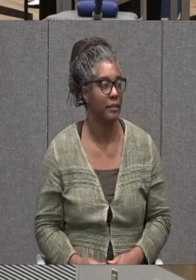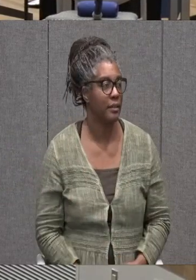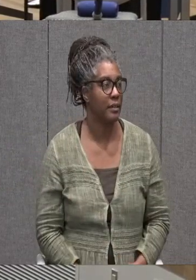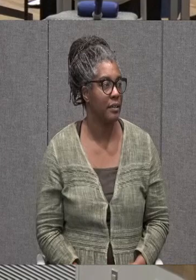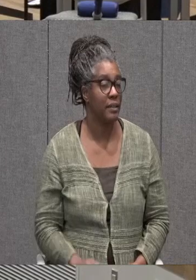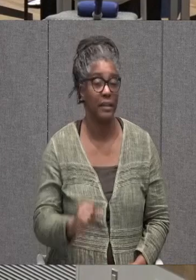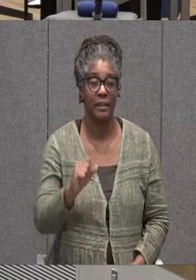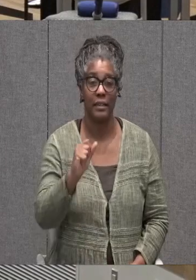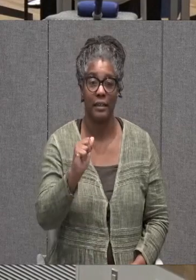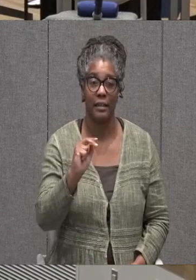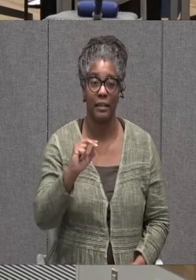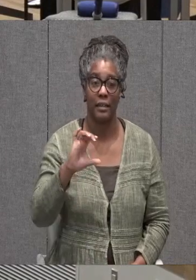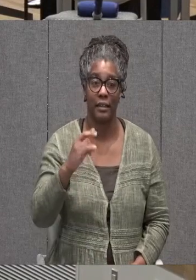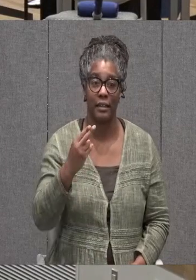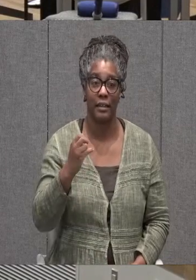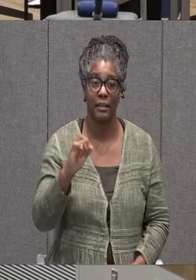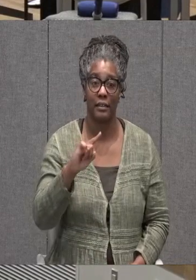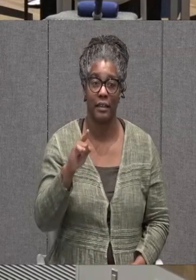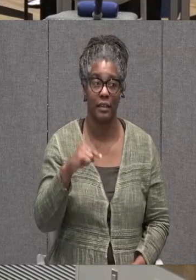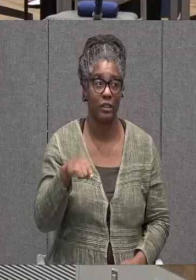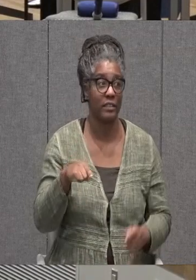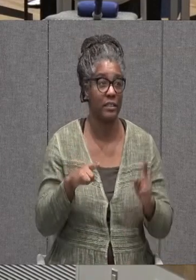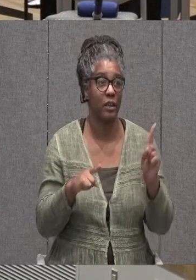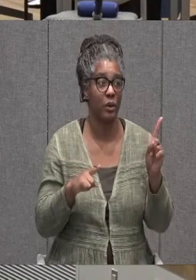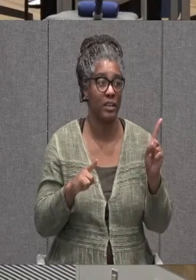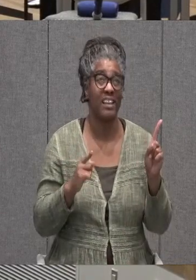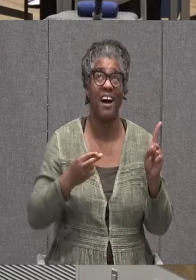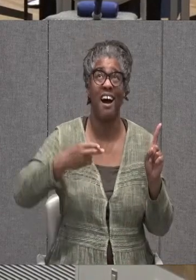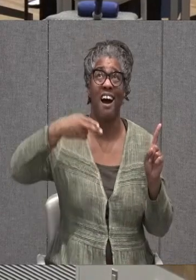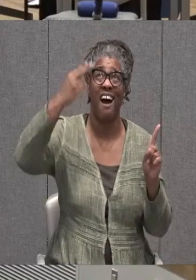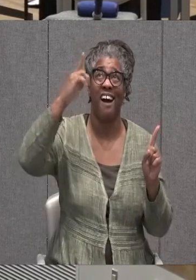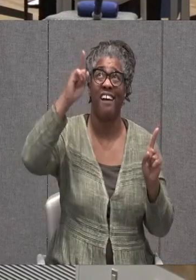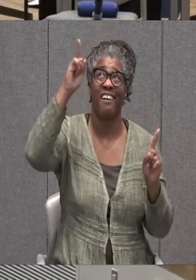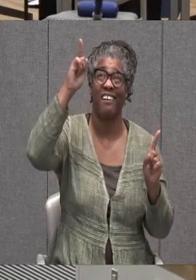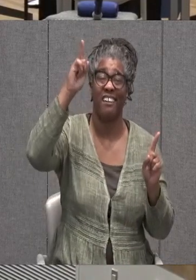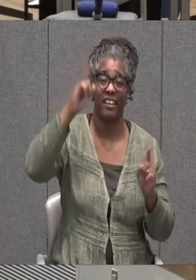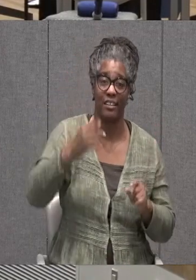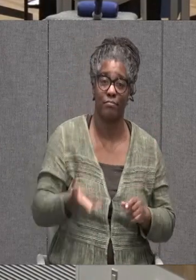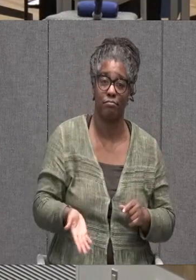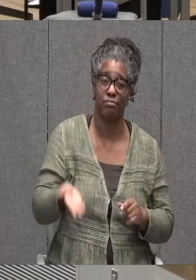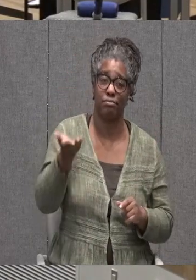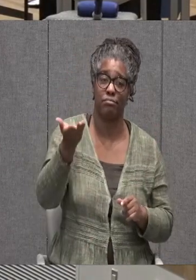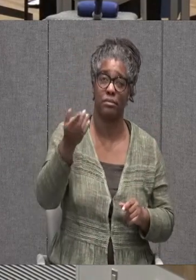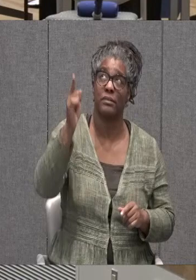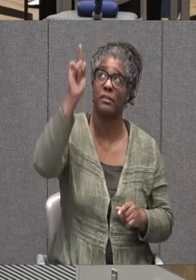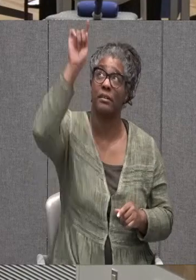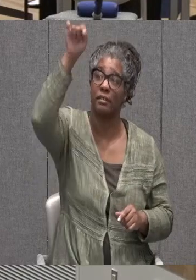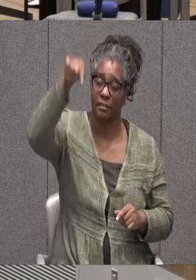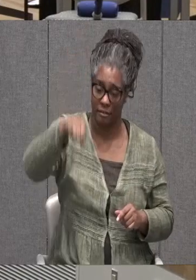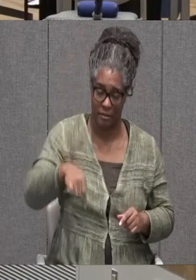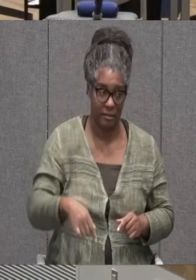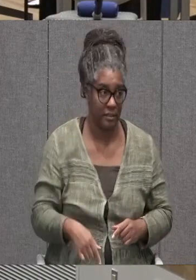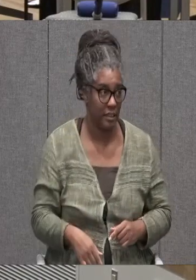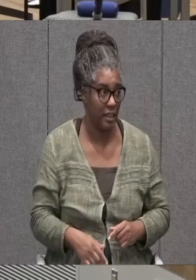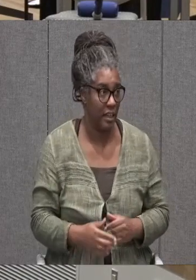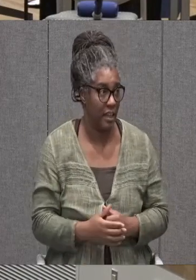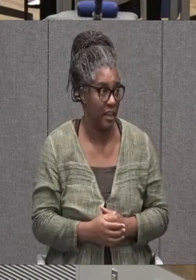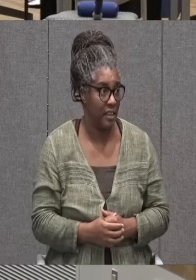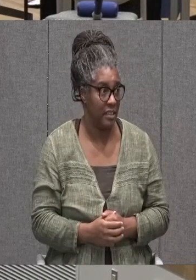he's hitting everything over his head, so that he gets lots of turns. I had a little more success letting the ball